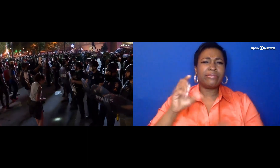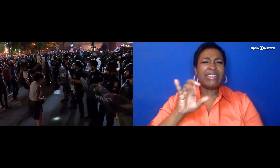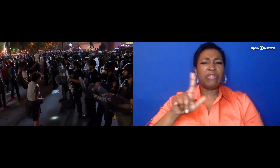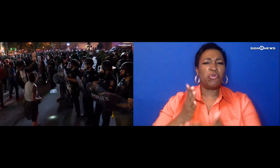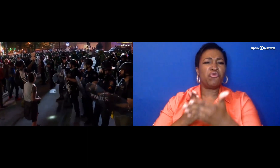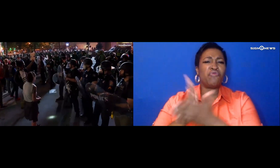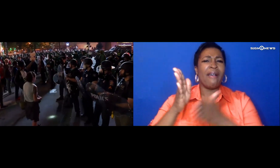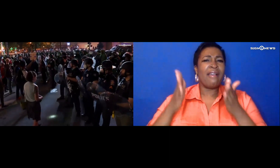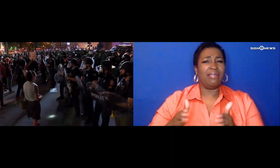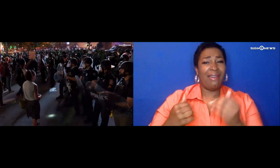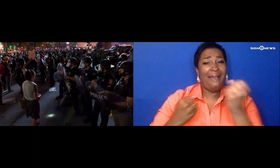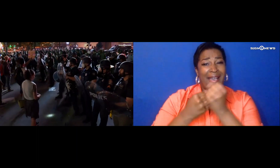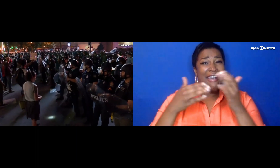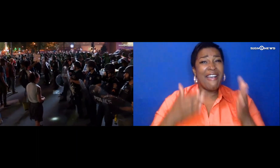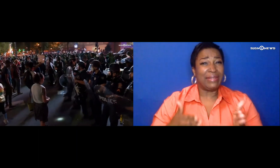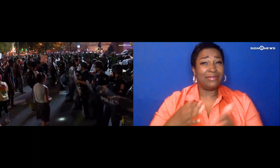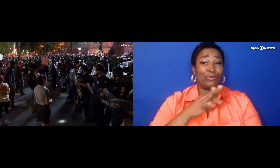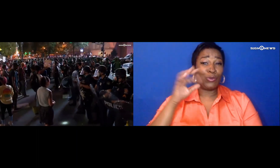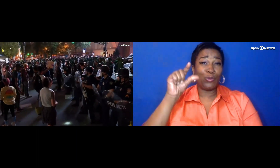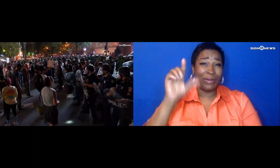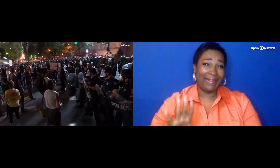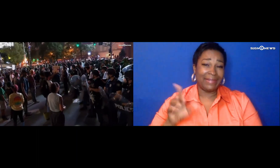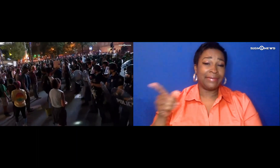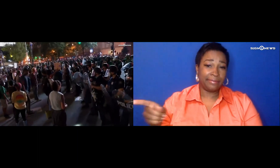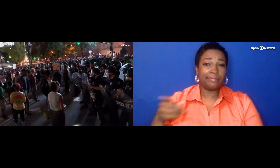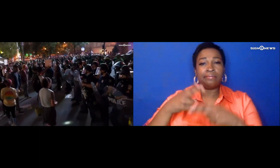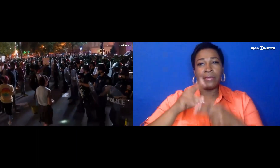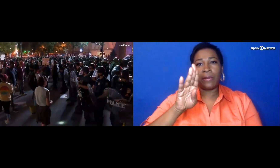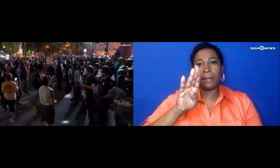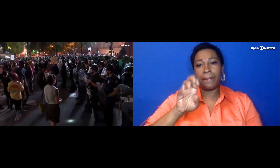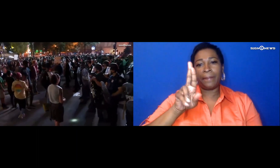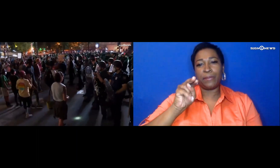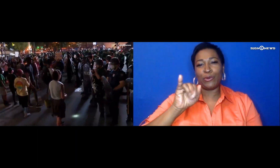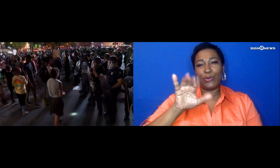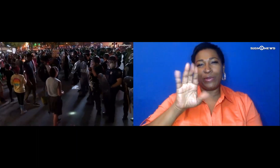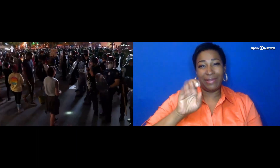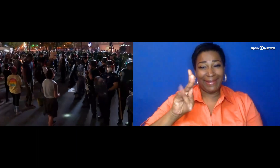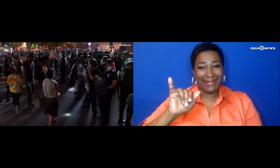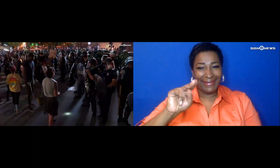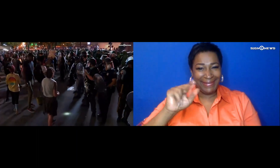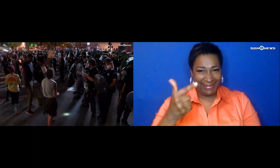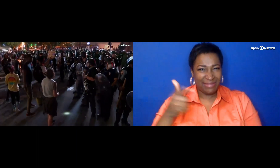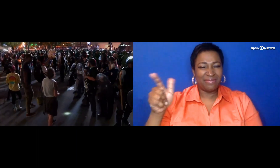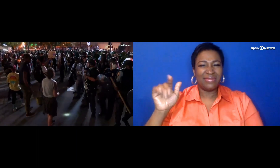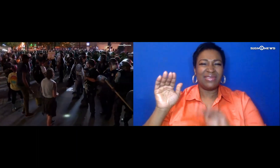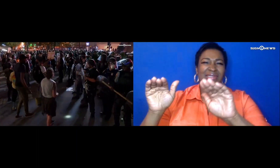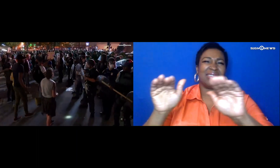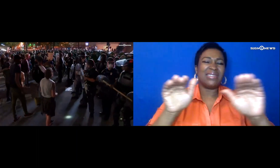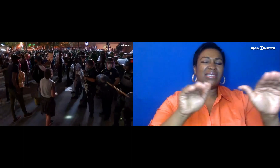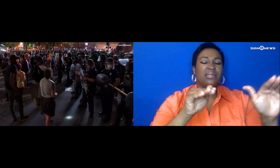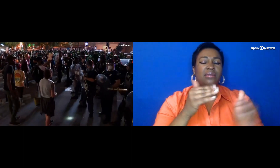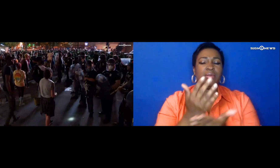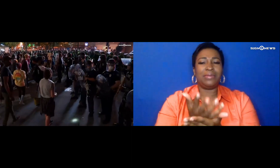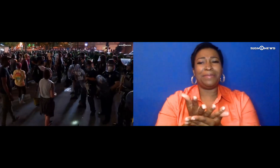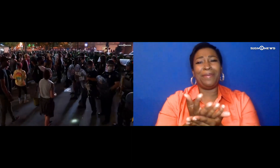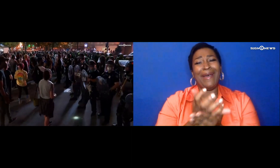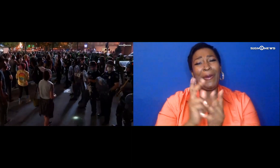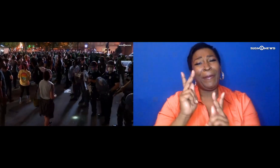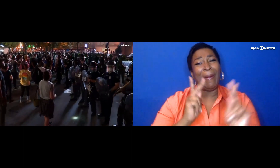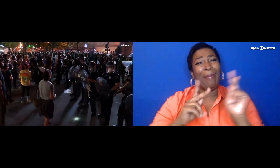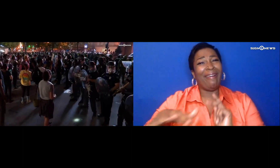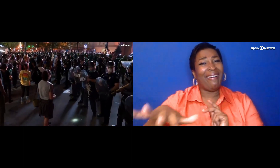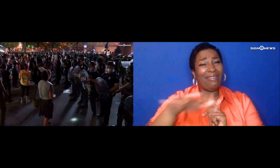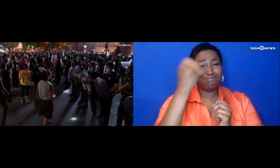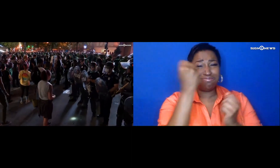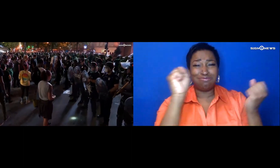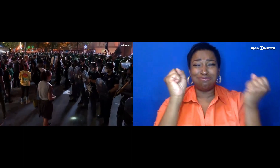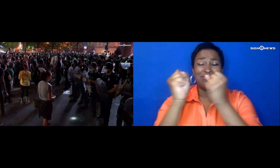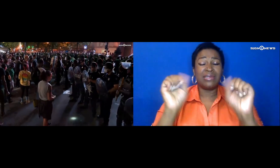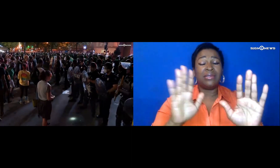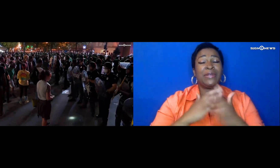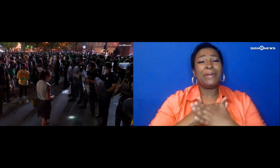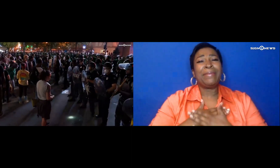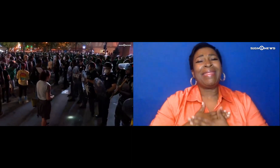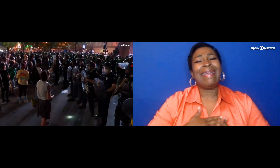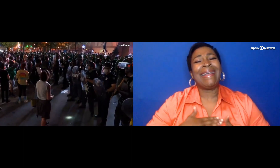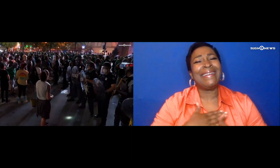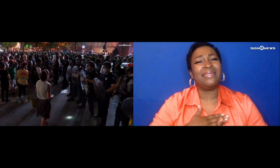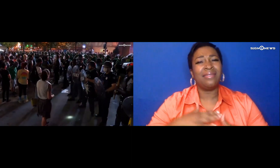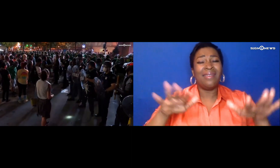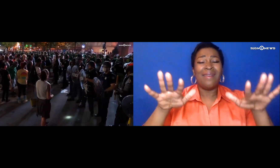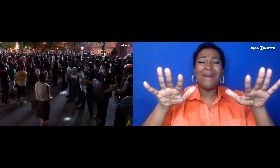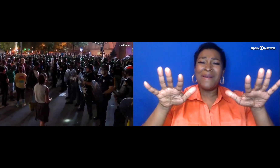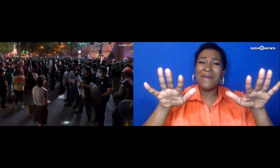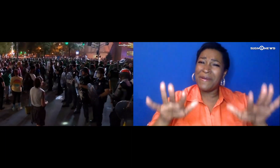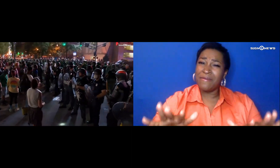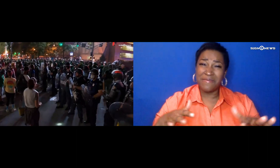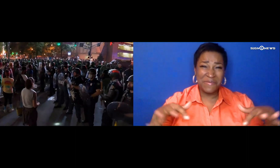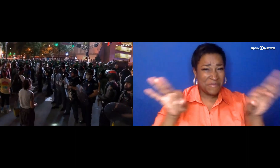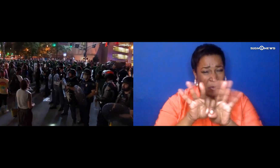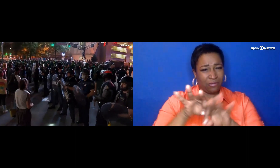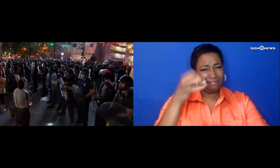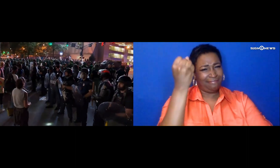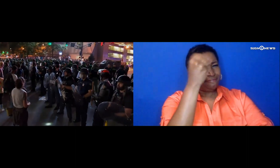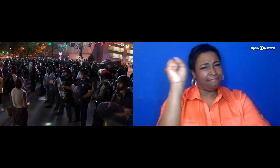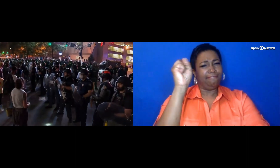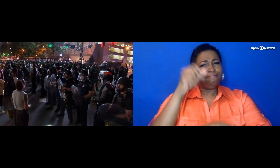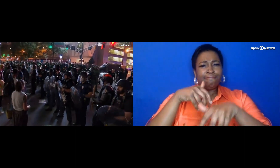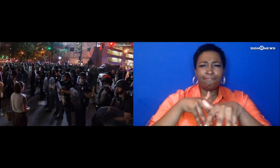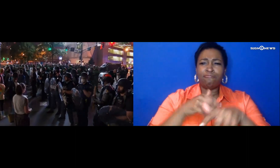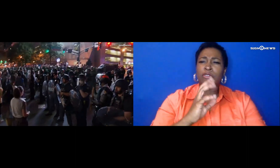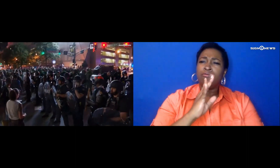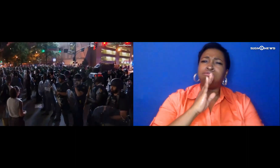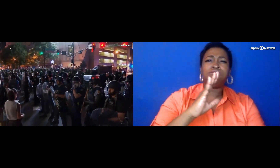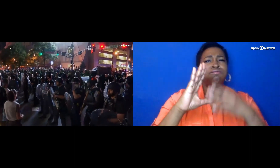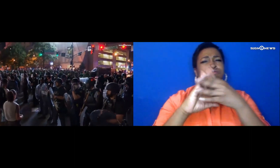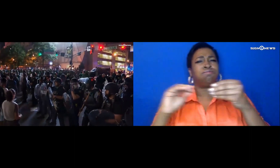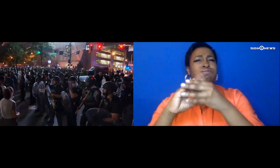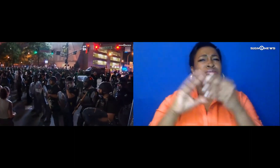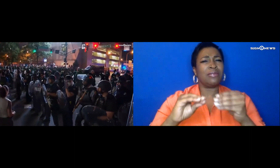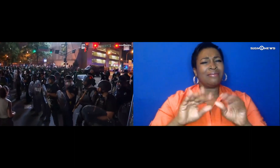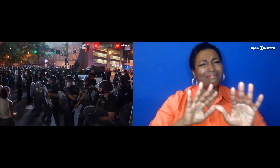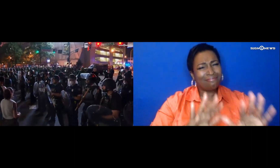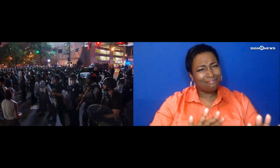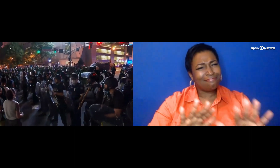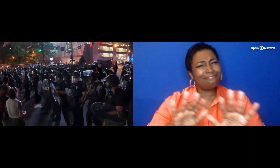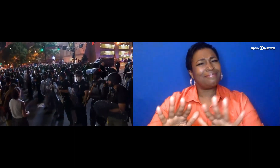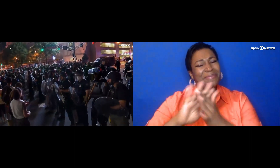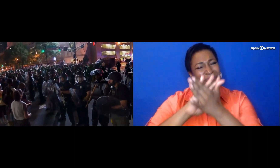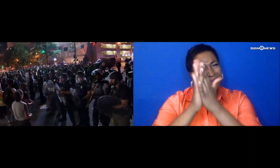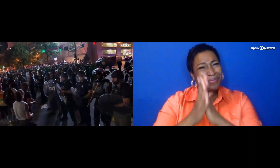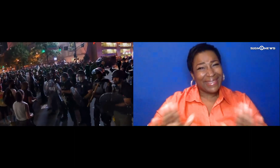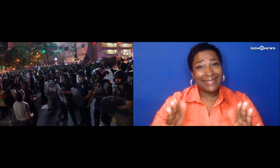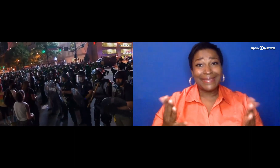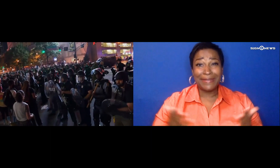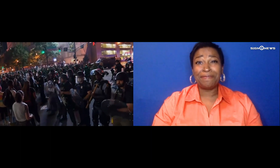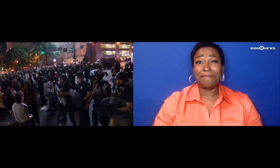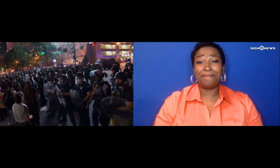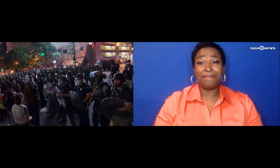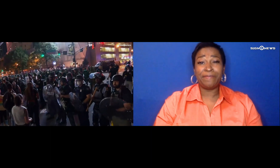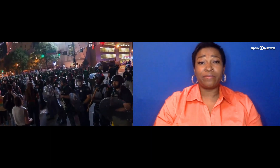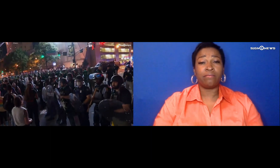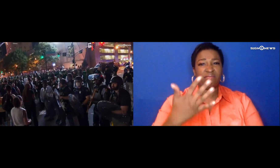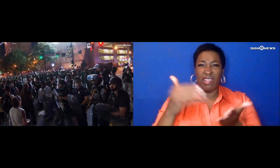are urging protesters to calm down and protest peacefully.